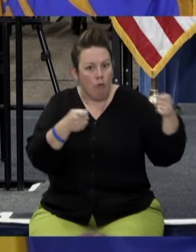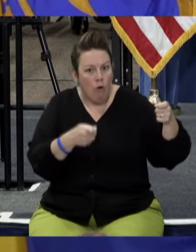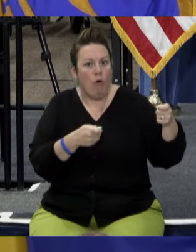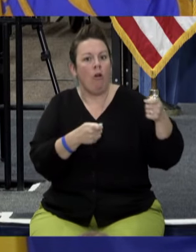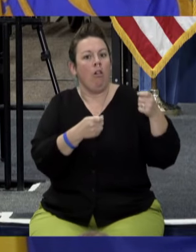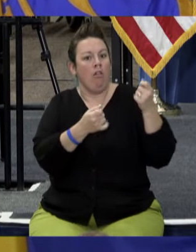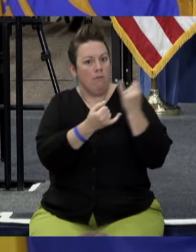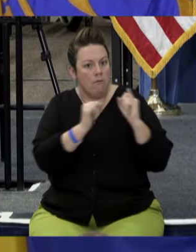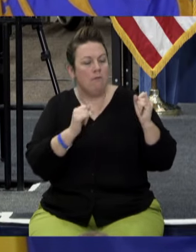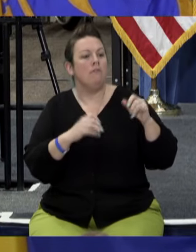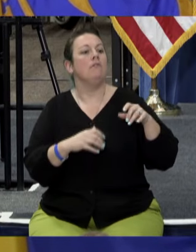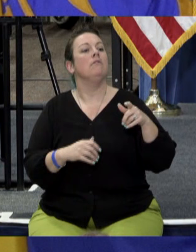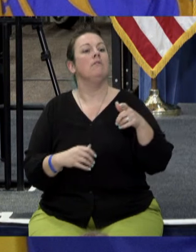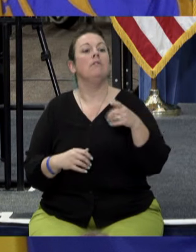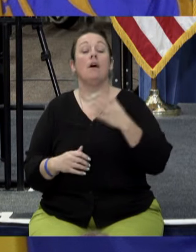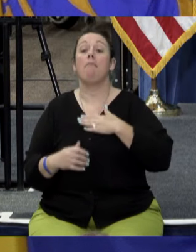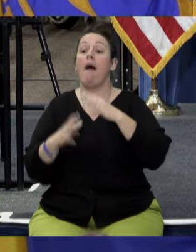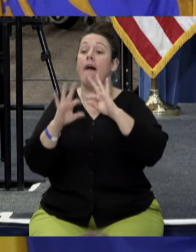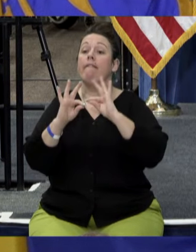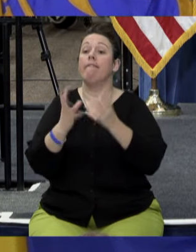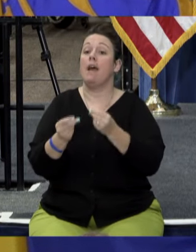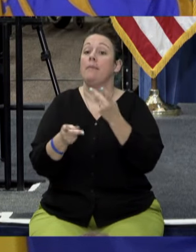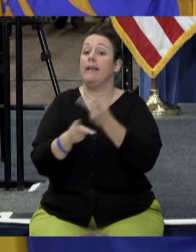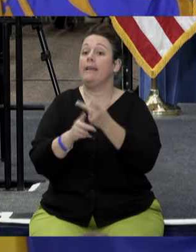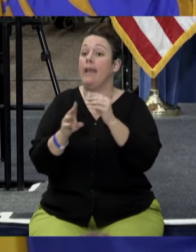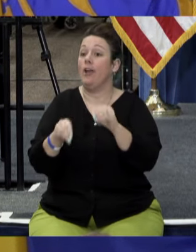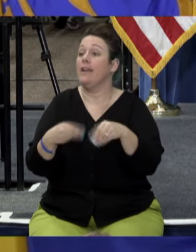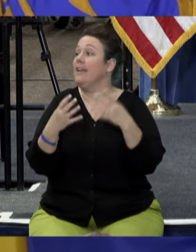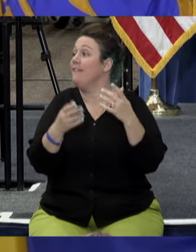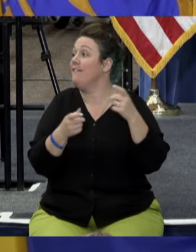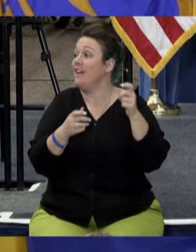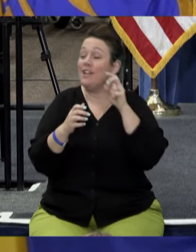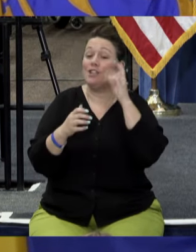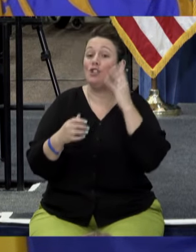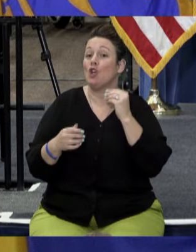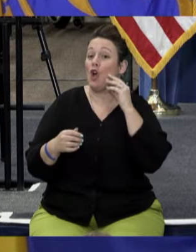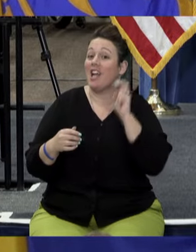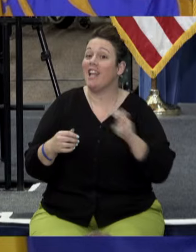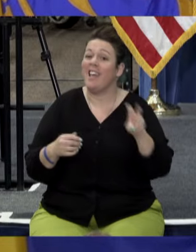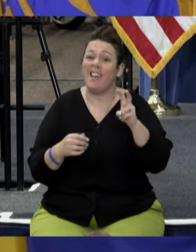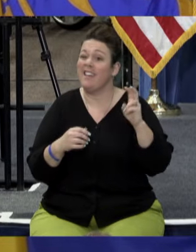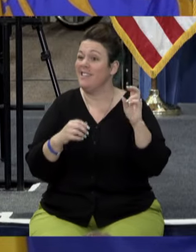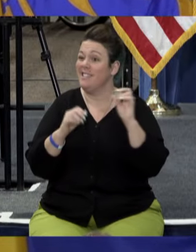My family caregiving journey just spanned like everyone else's. First, the initial long-distance